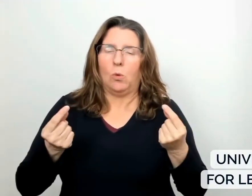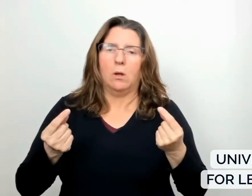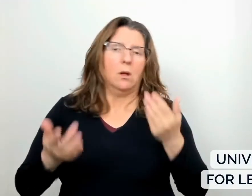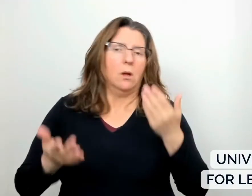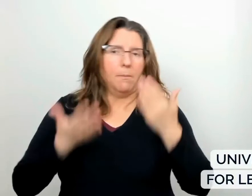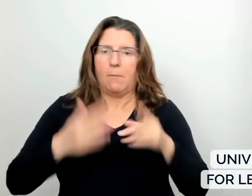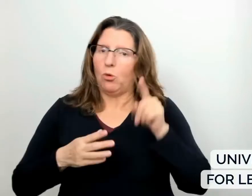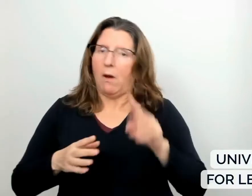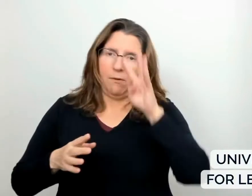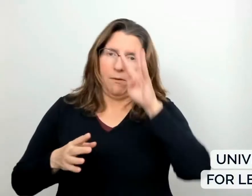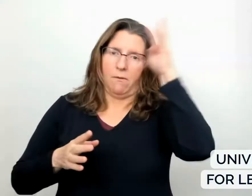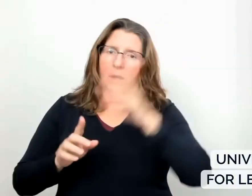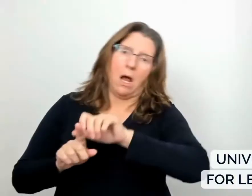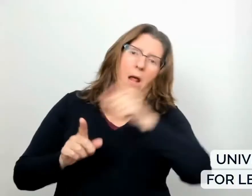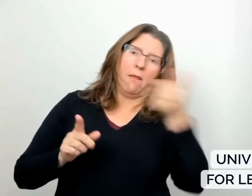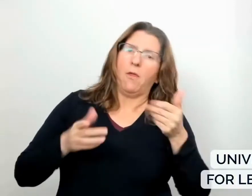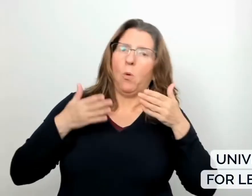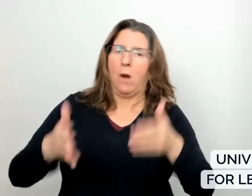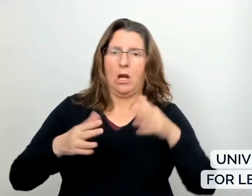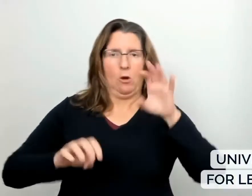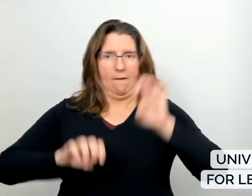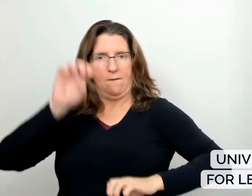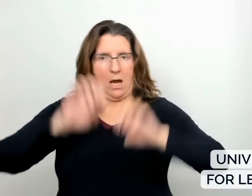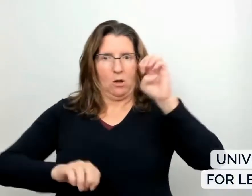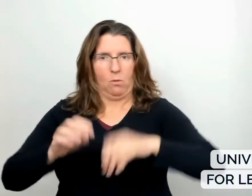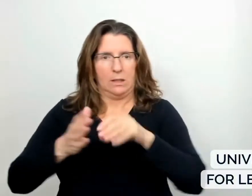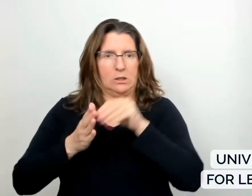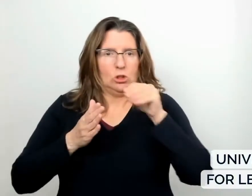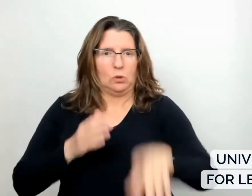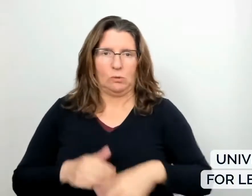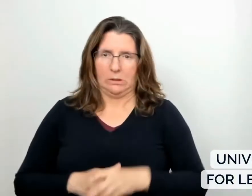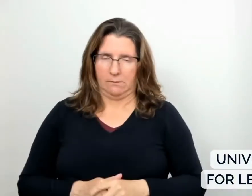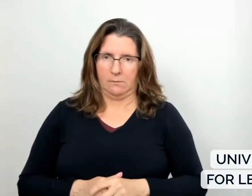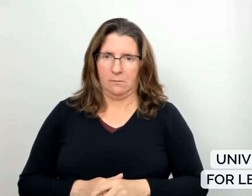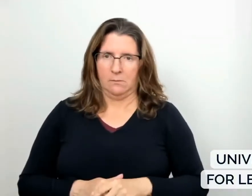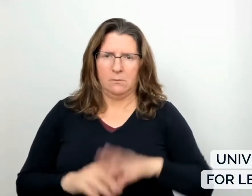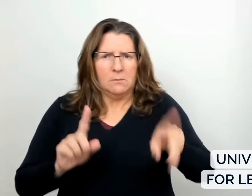Maybe students can't perform well in a certain assessment format. How will you adjust to meet their needs?